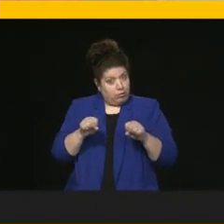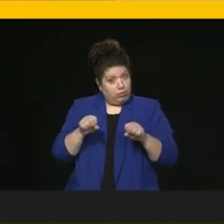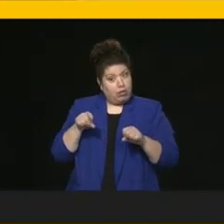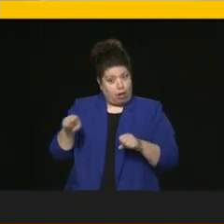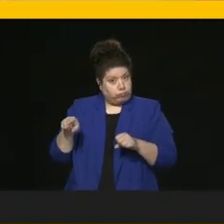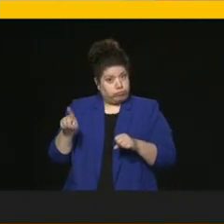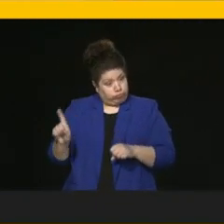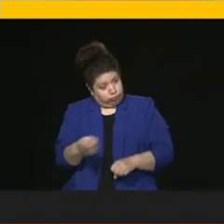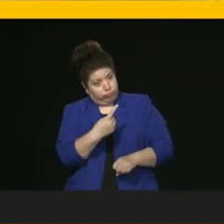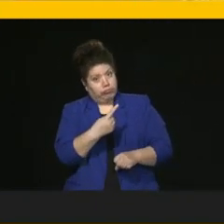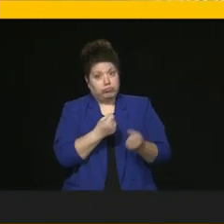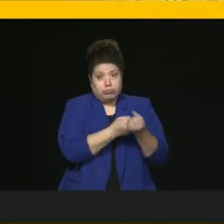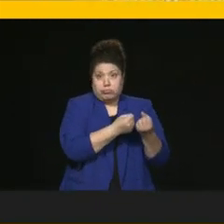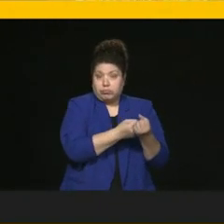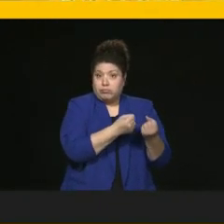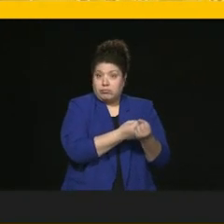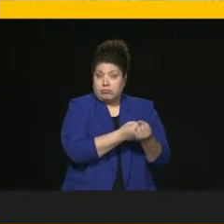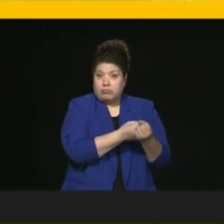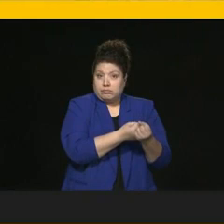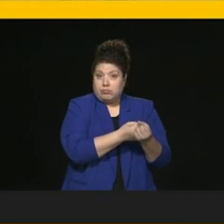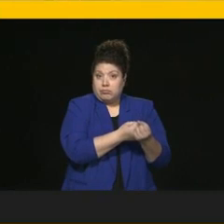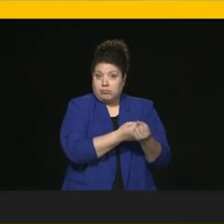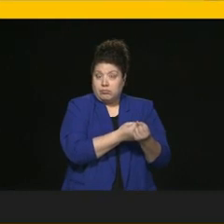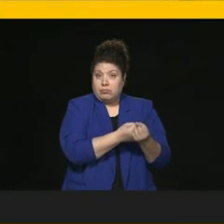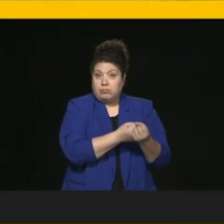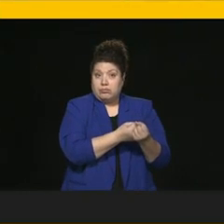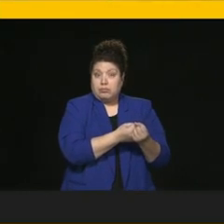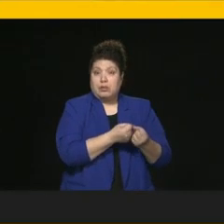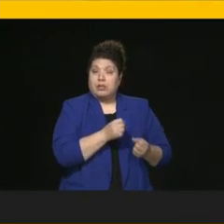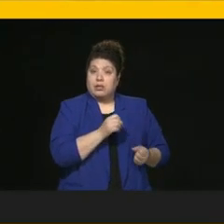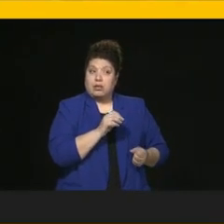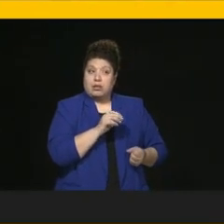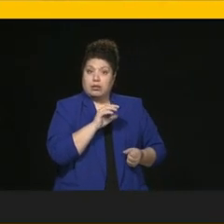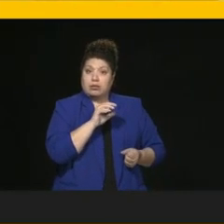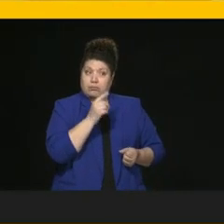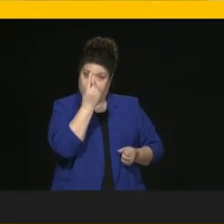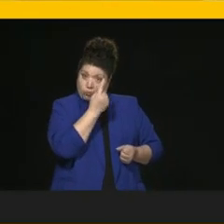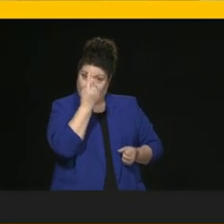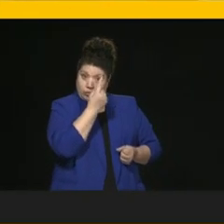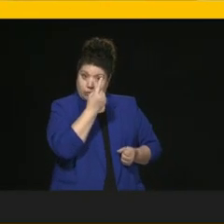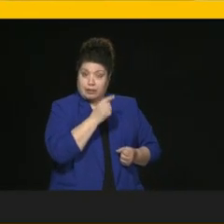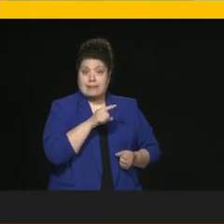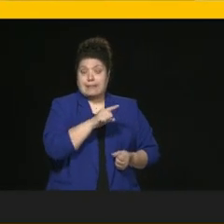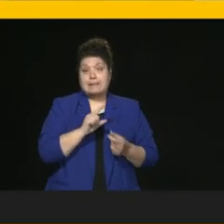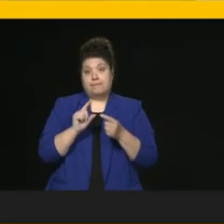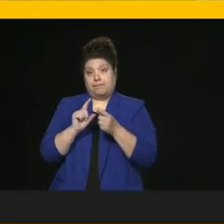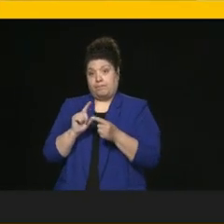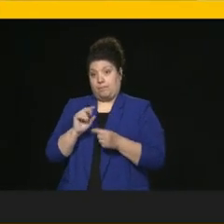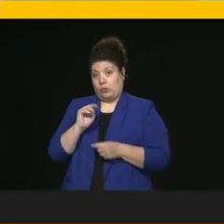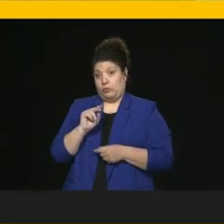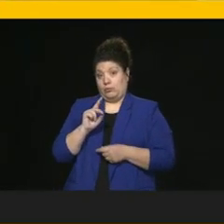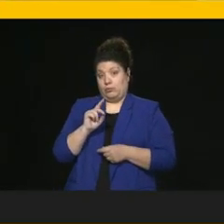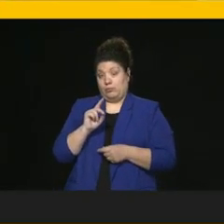HOW CAN YOU HELP THE PROVINCES